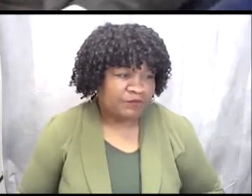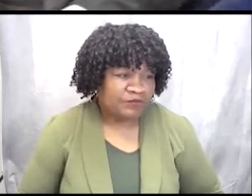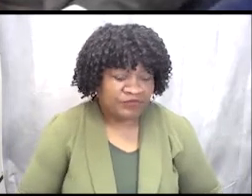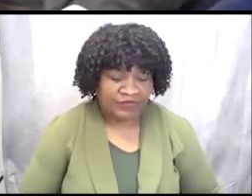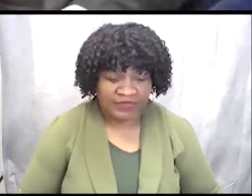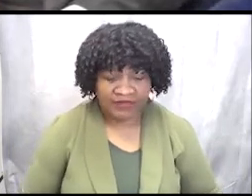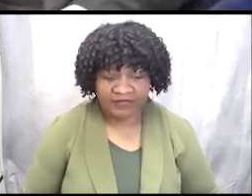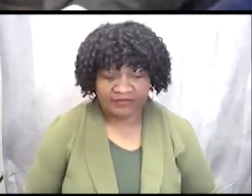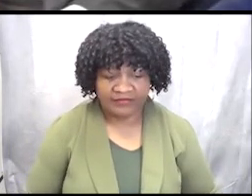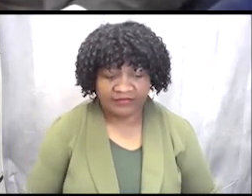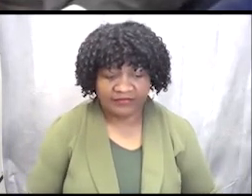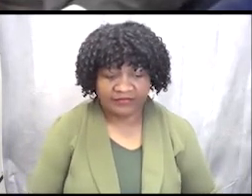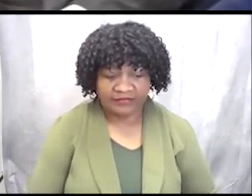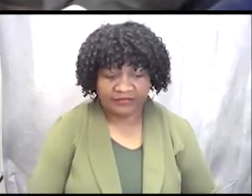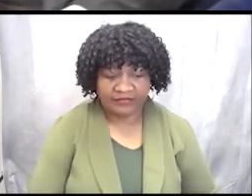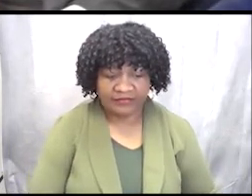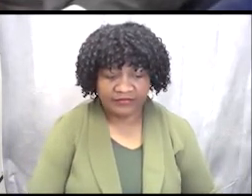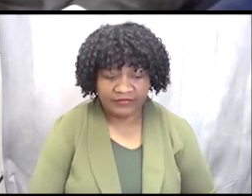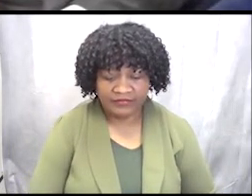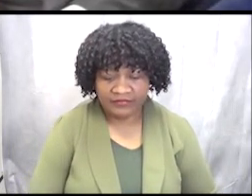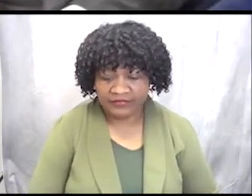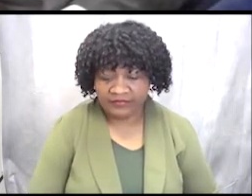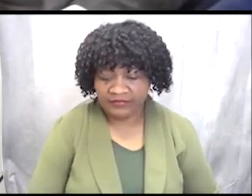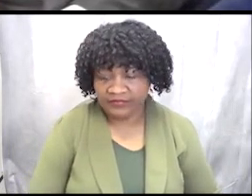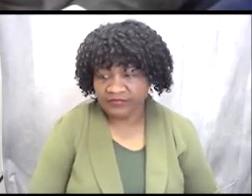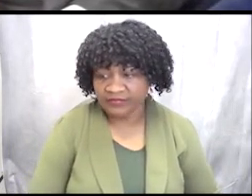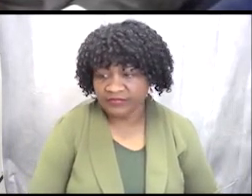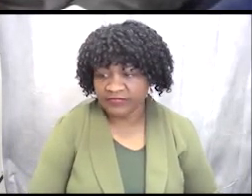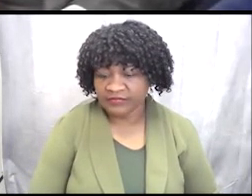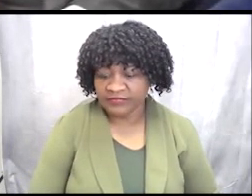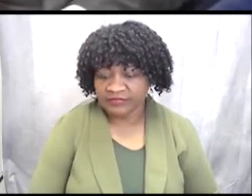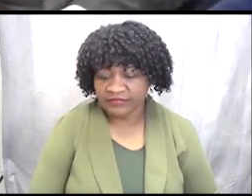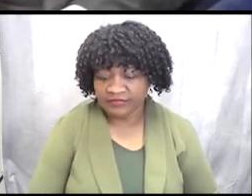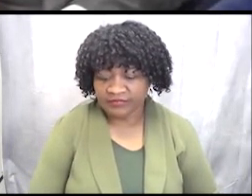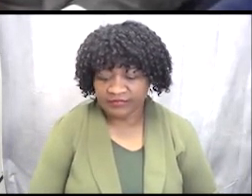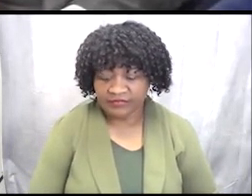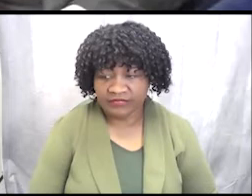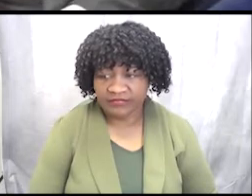I think that one step would be